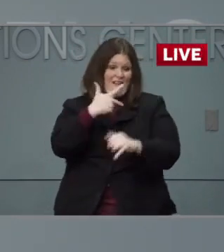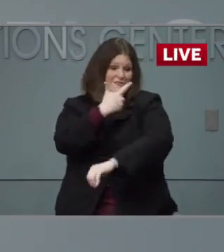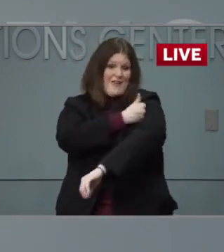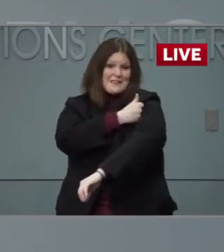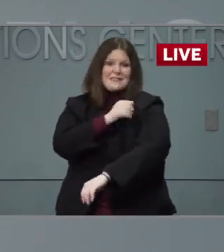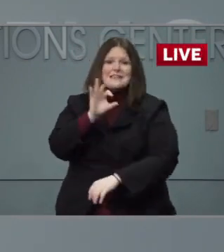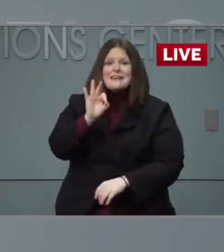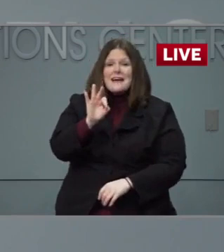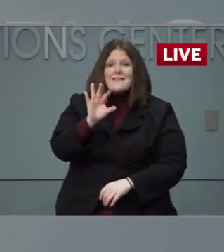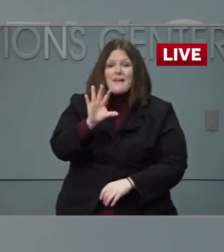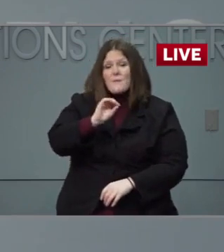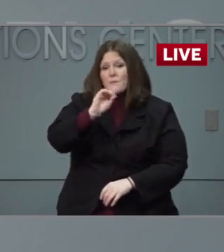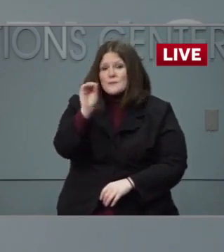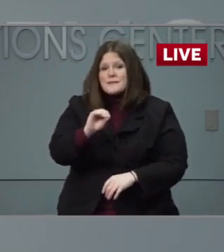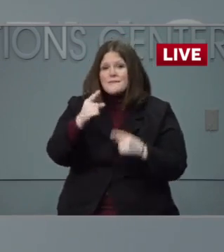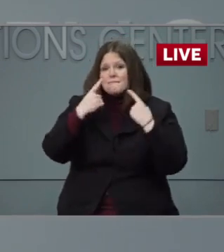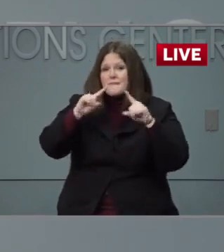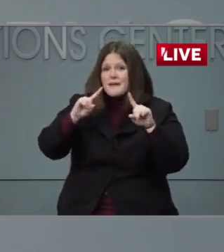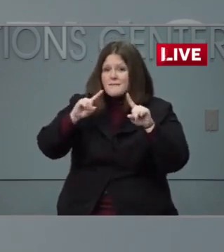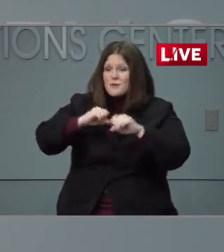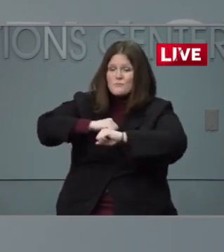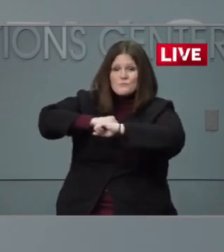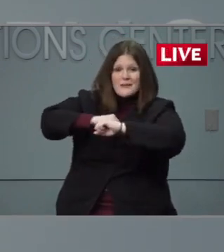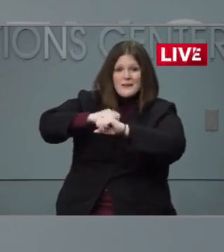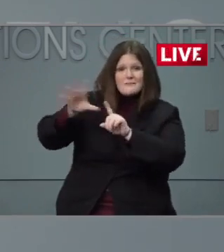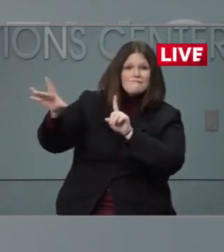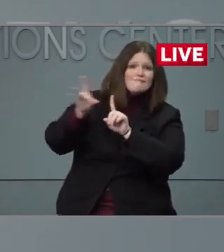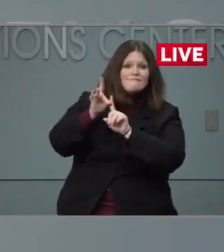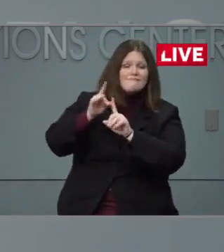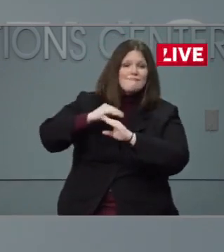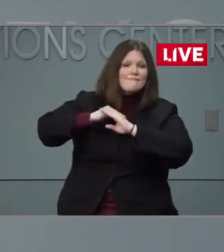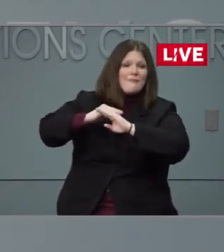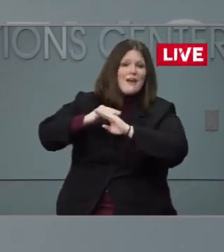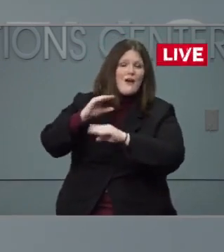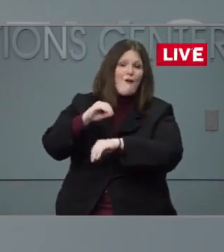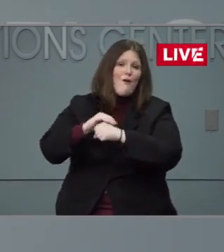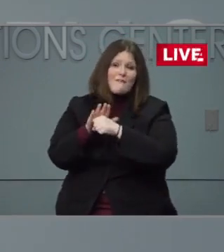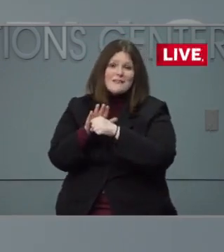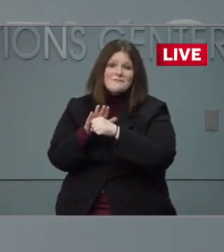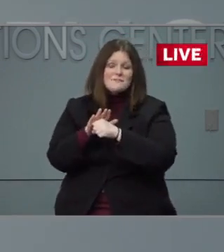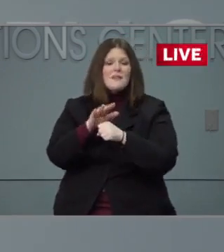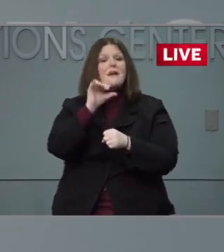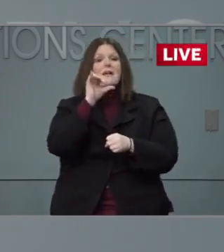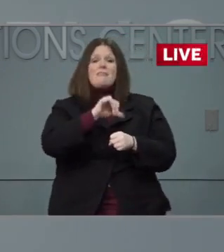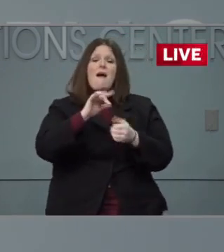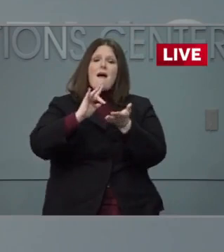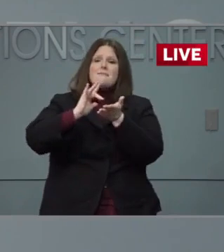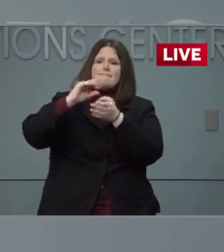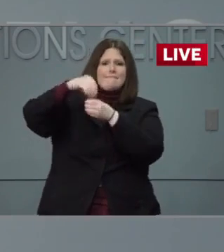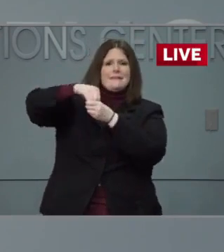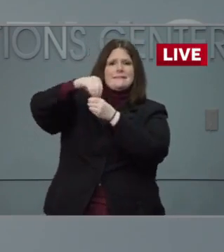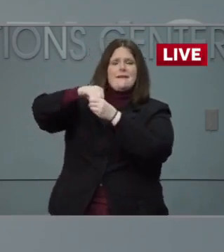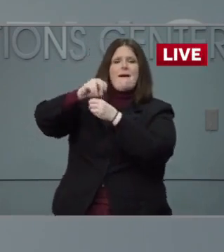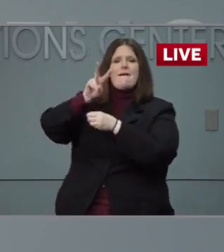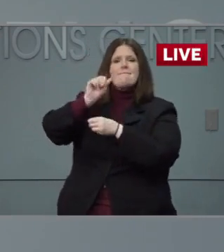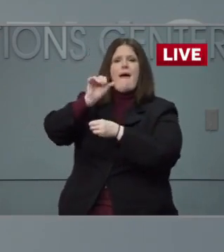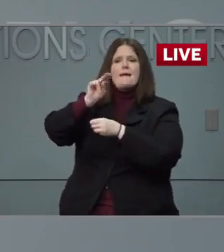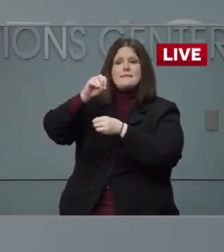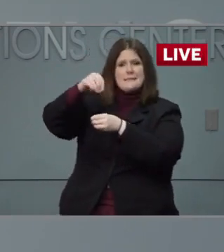THAT THEY WORKED TO PREVENT COVID-19 AND TO DATE, THESE VACCINES ARE 95% EFFECTIVE IN PREVENTING COVID-19.